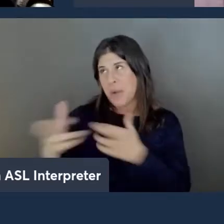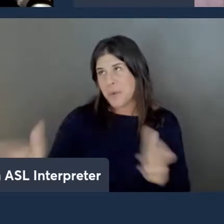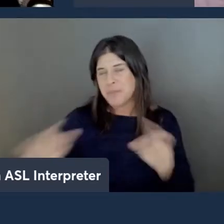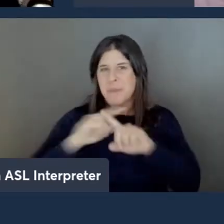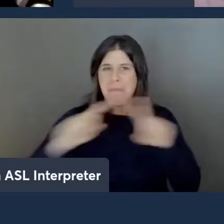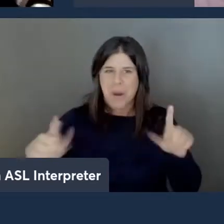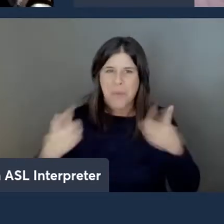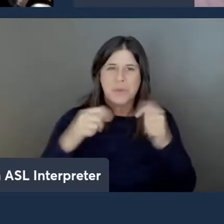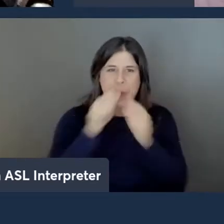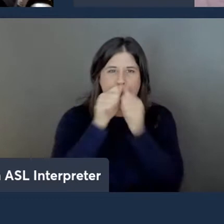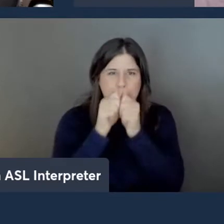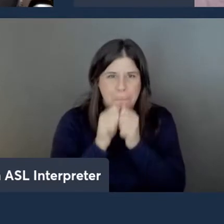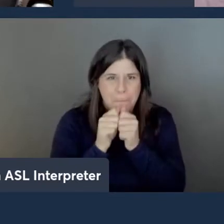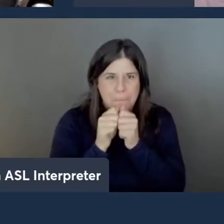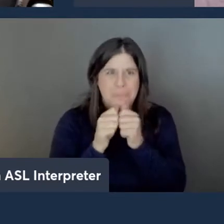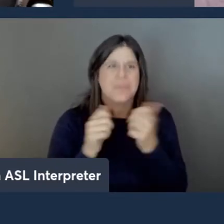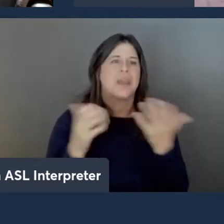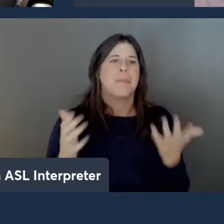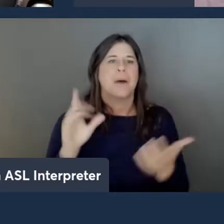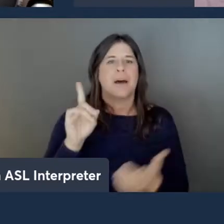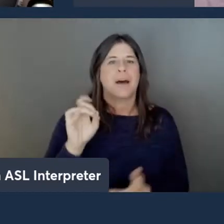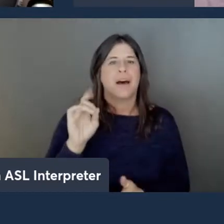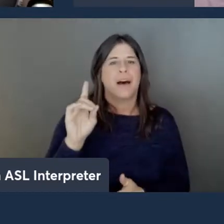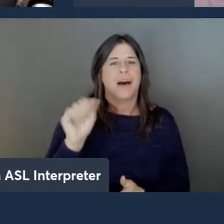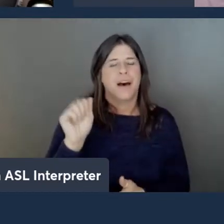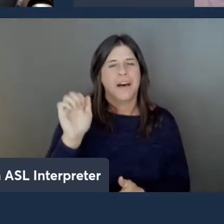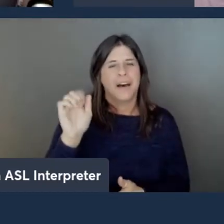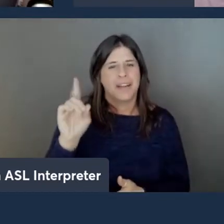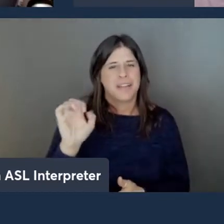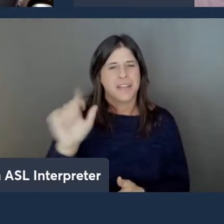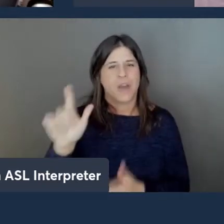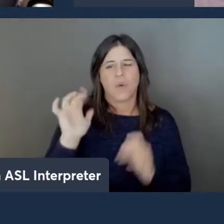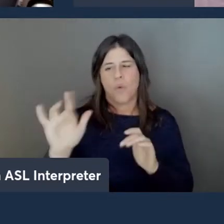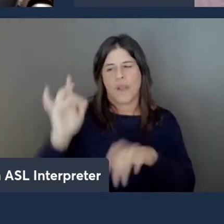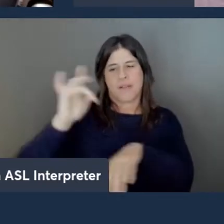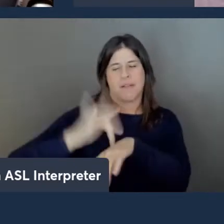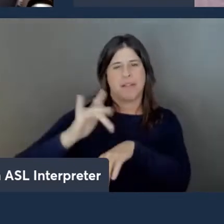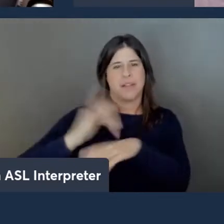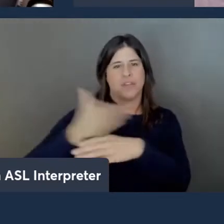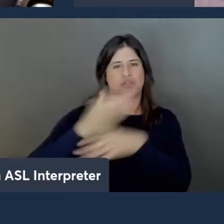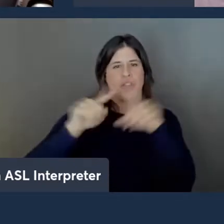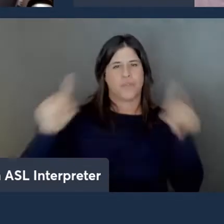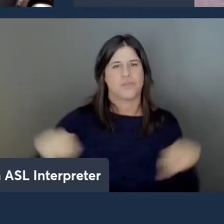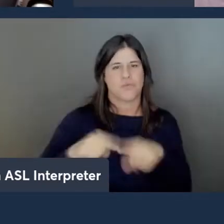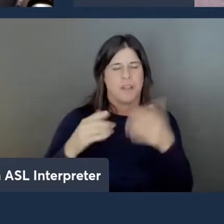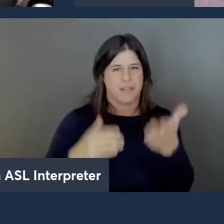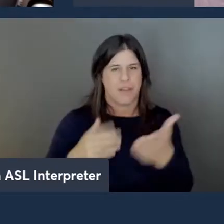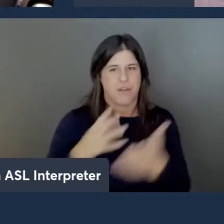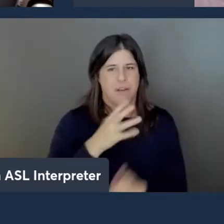So I don't know if you can just go ahead and just click the Share Your Screen thing here and we should bring it up.